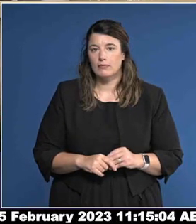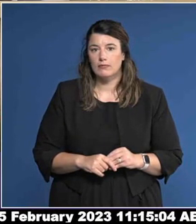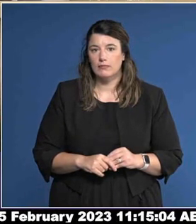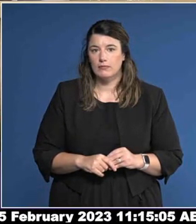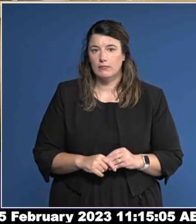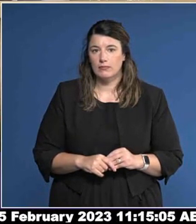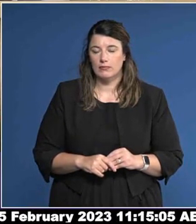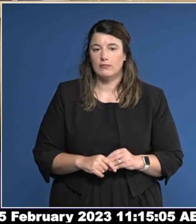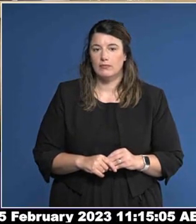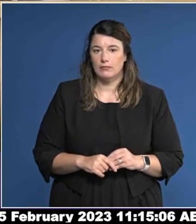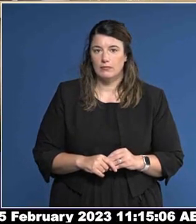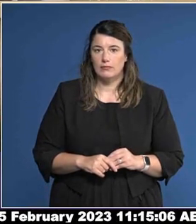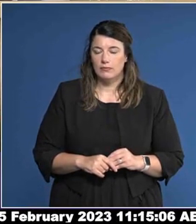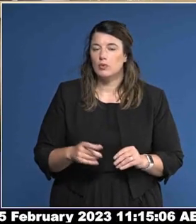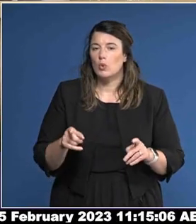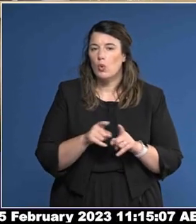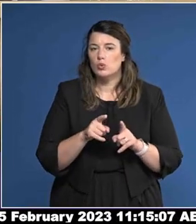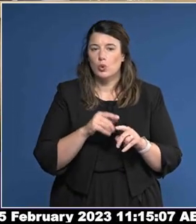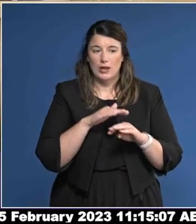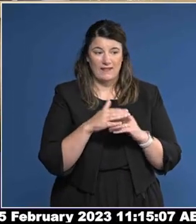whether people were getting the appropriate one-on-one support, two-on-one support,